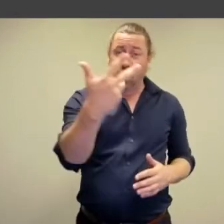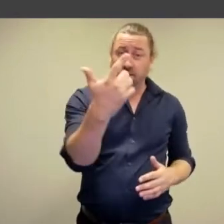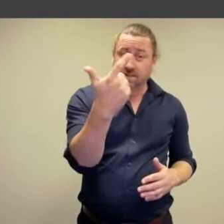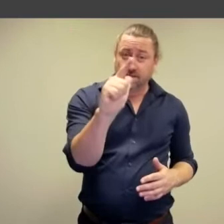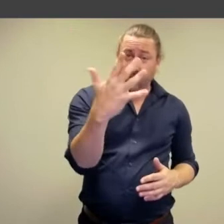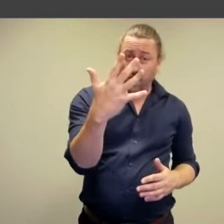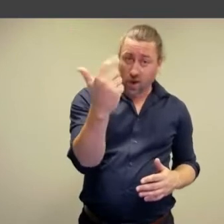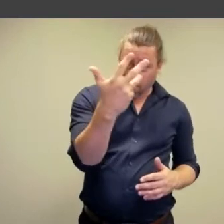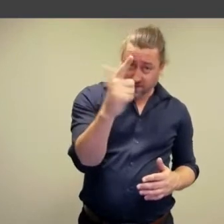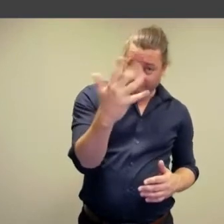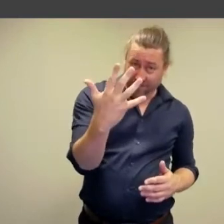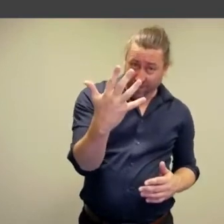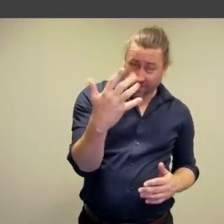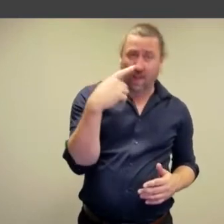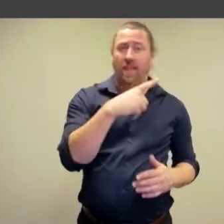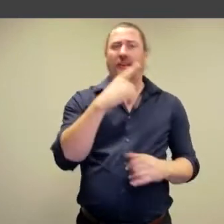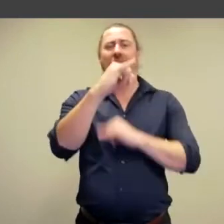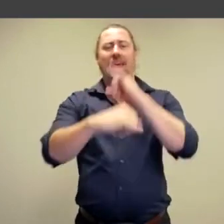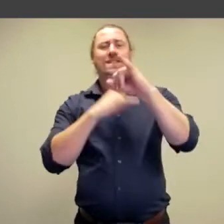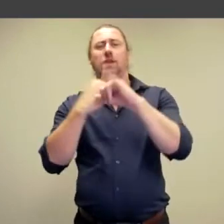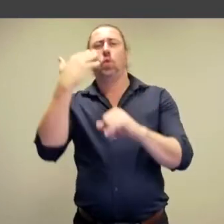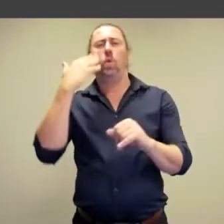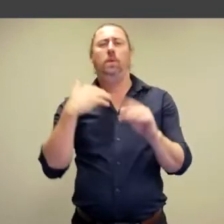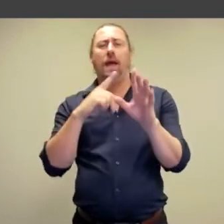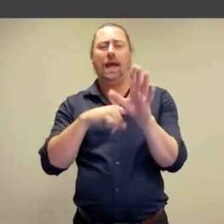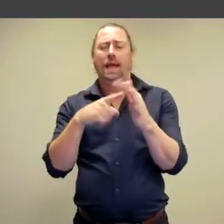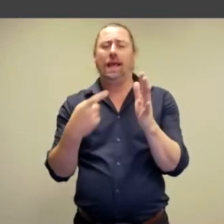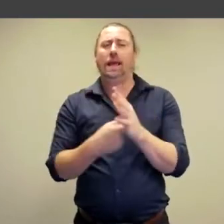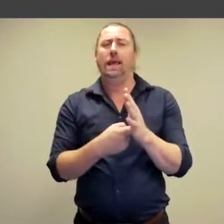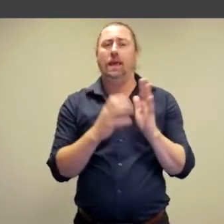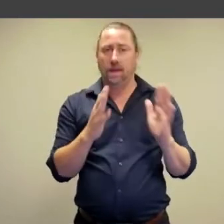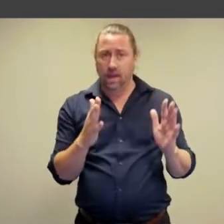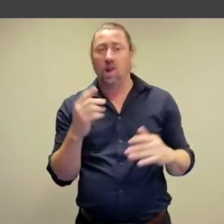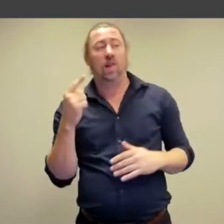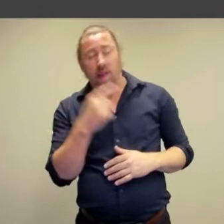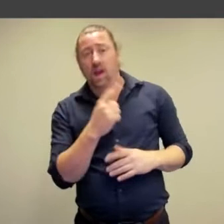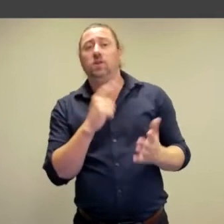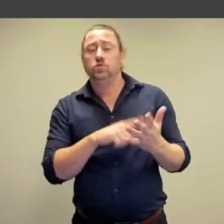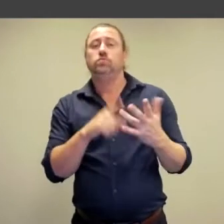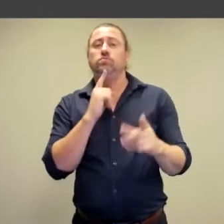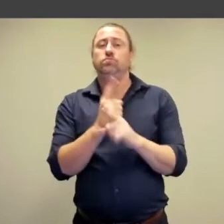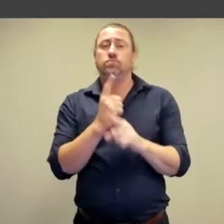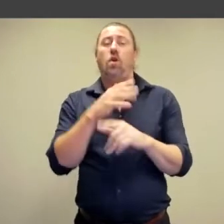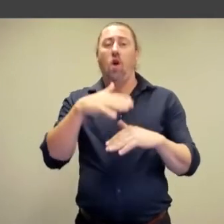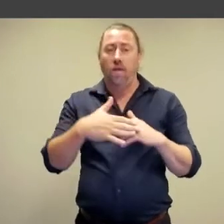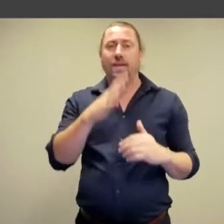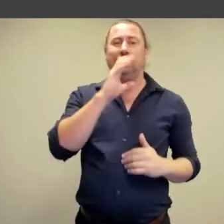International Women's Year and it functions as a critique of restrictive